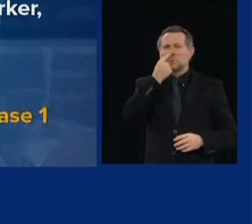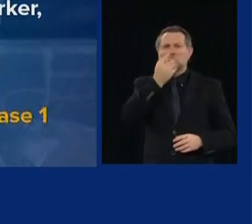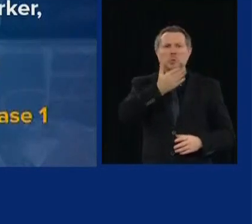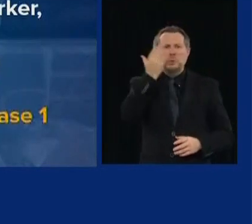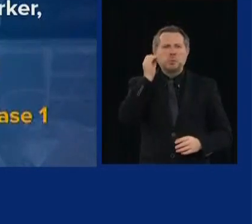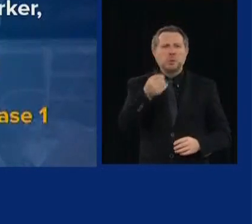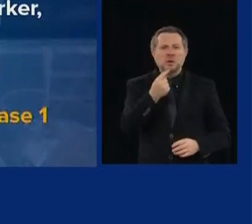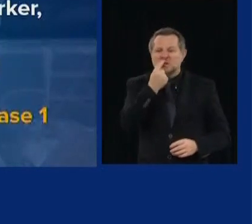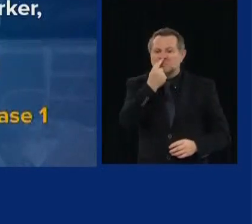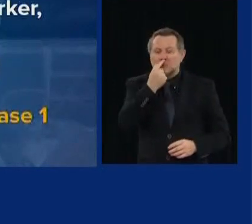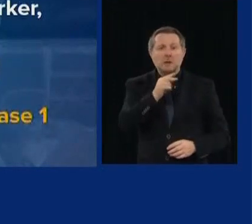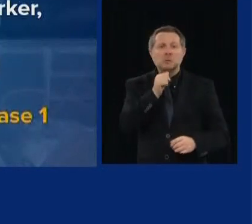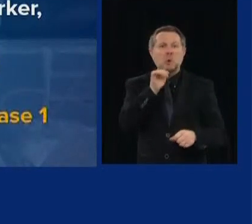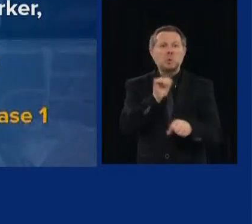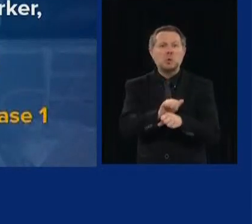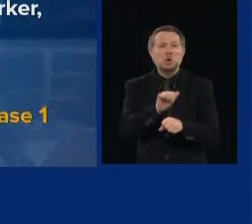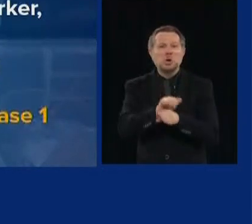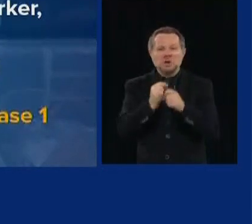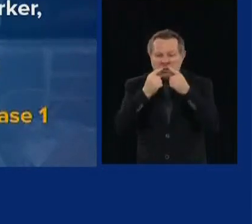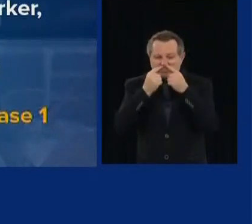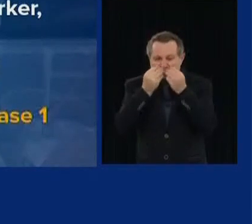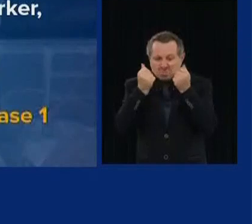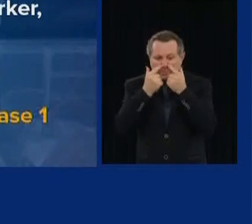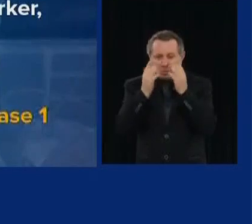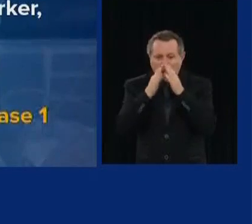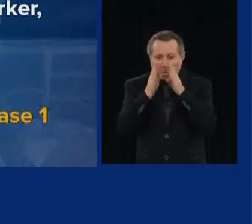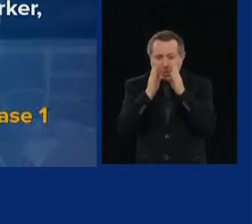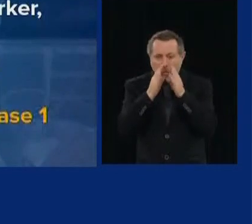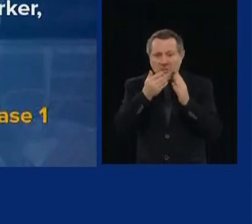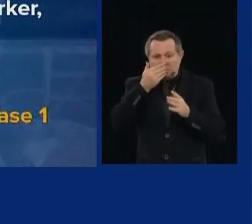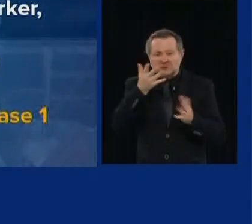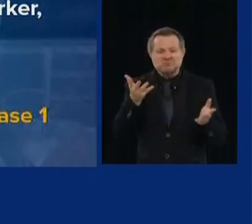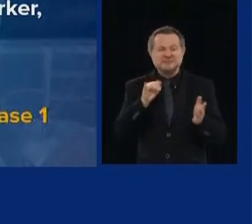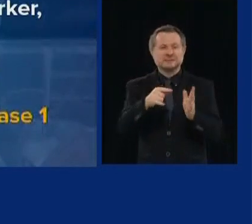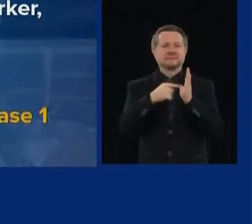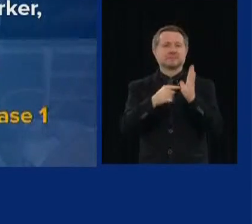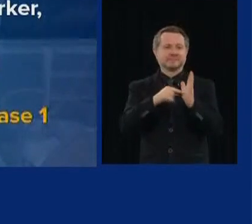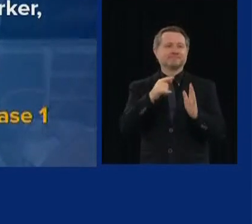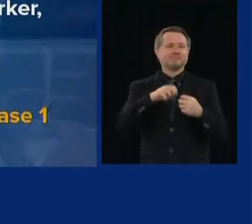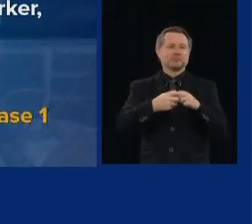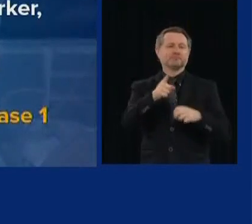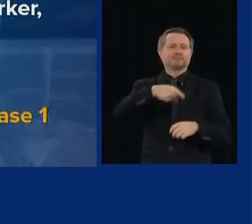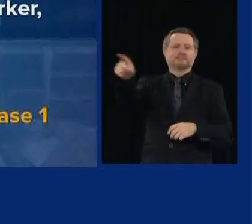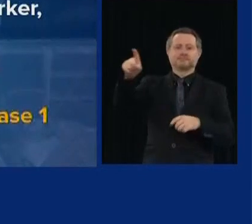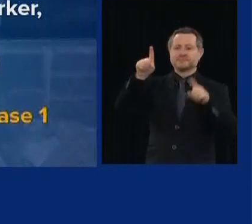YOU LOSE YOUR SENSE OF SMELL.